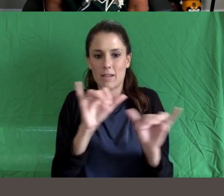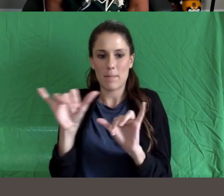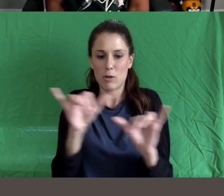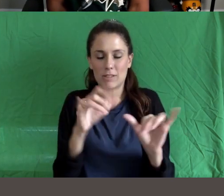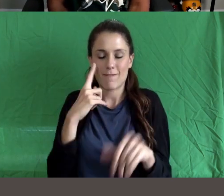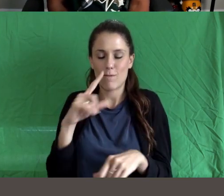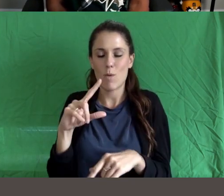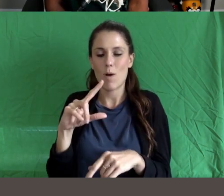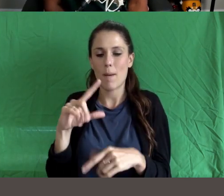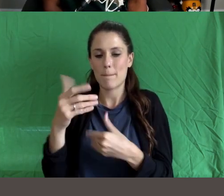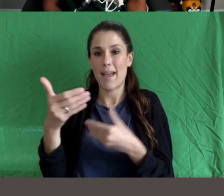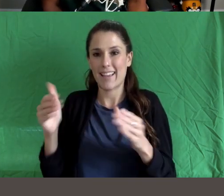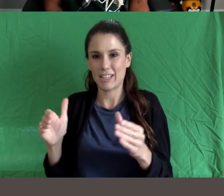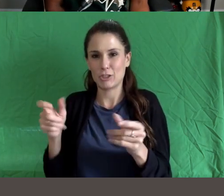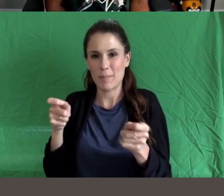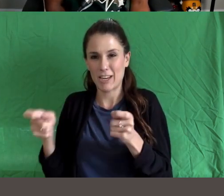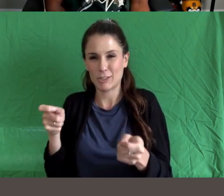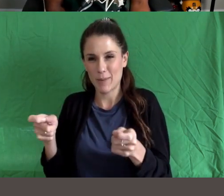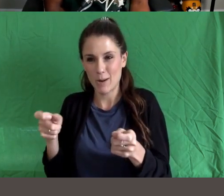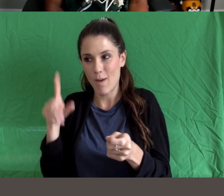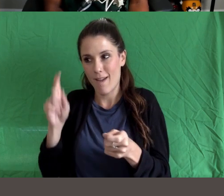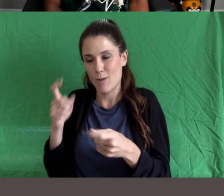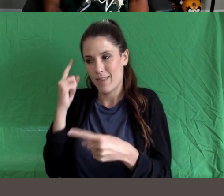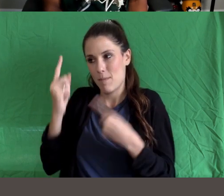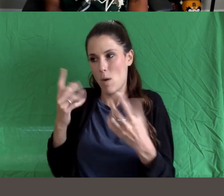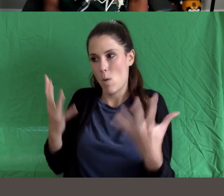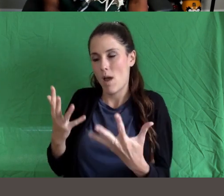You have to think about what you're trying to accomplish versus what you're not trying to